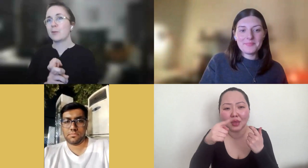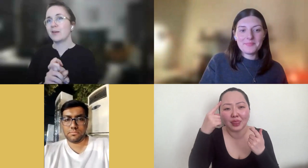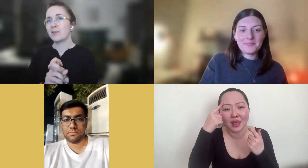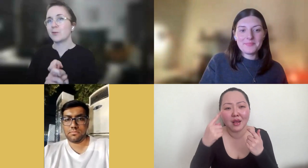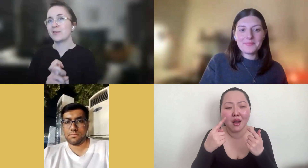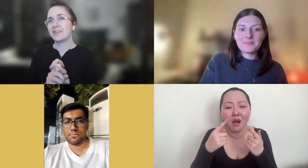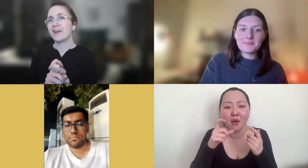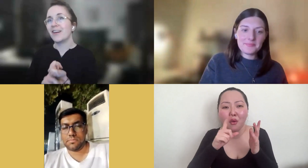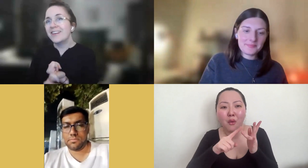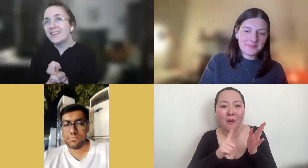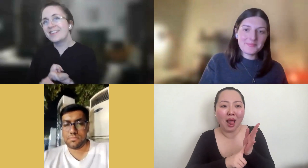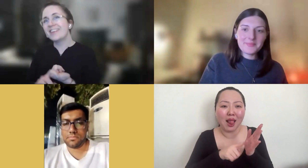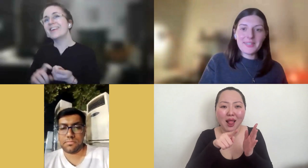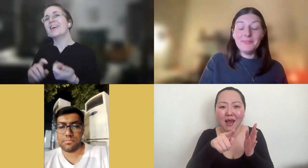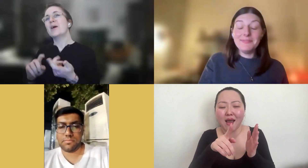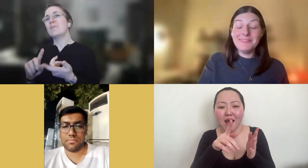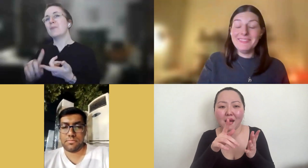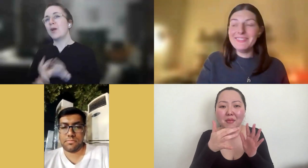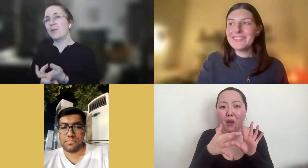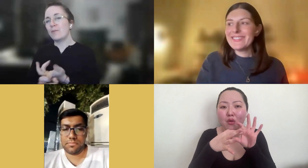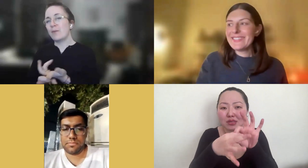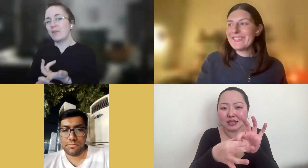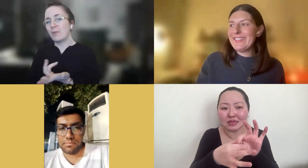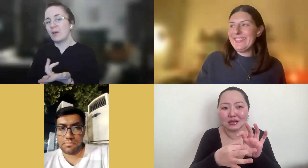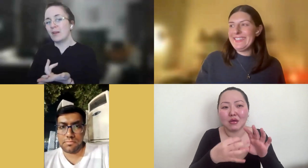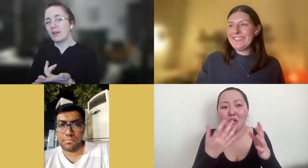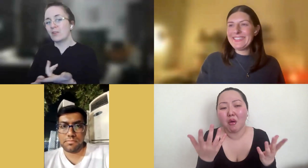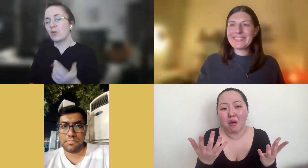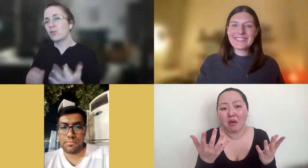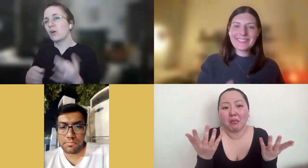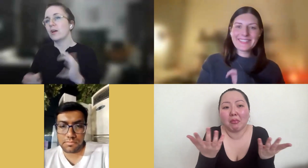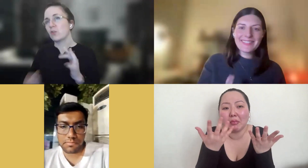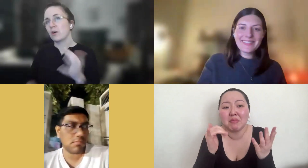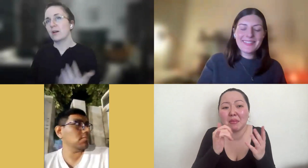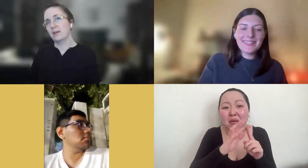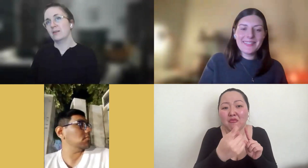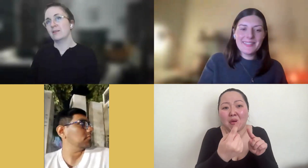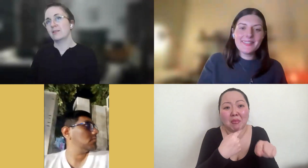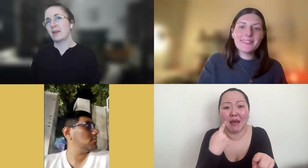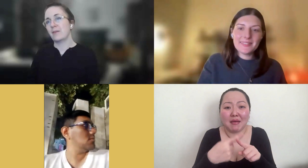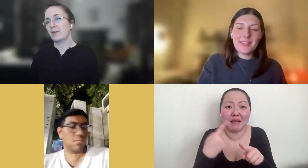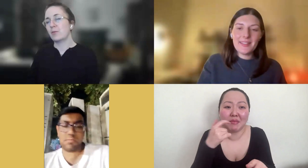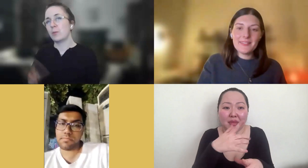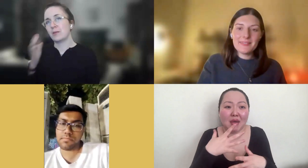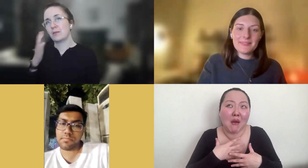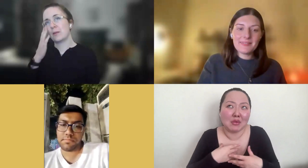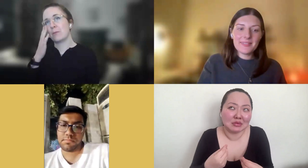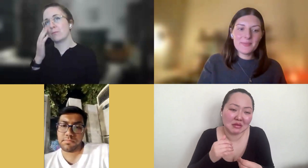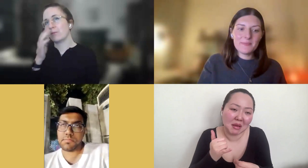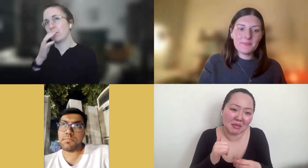they are probably exhausted and tired. But try and just, you know, if they have done the same thing